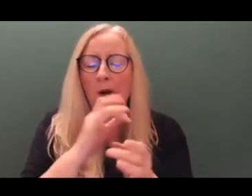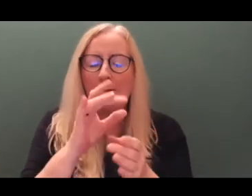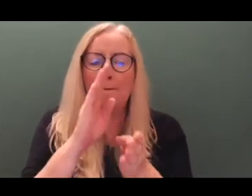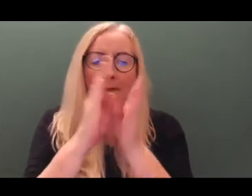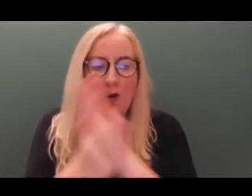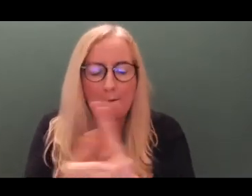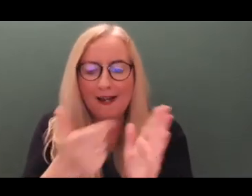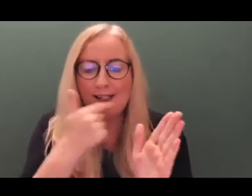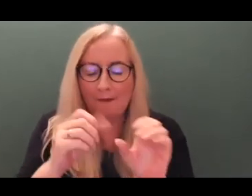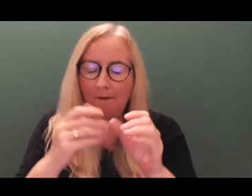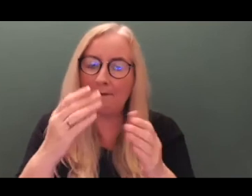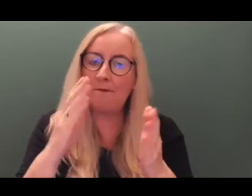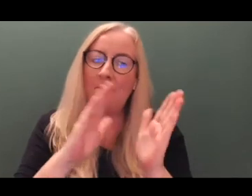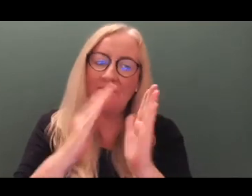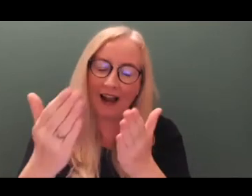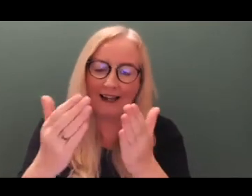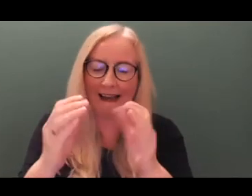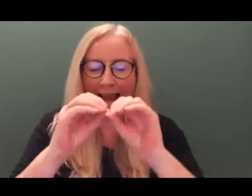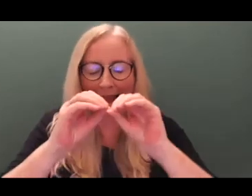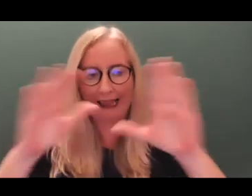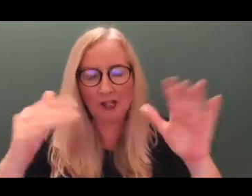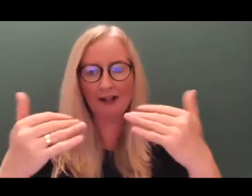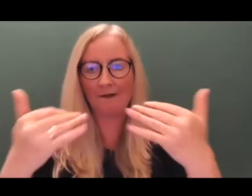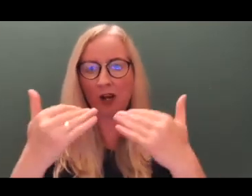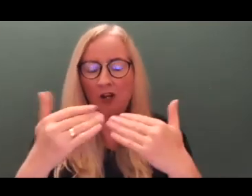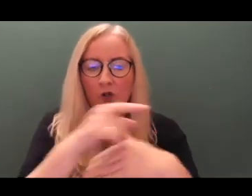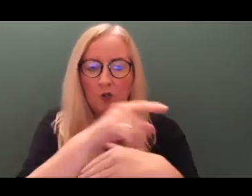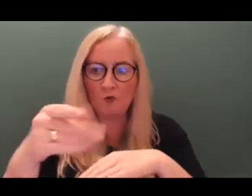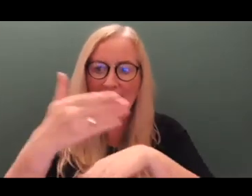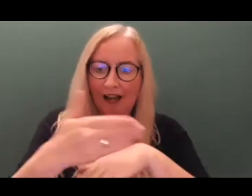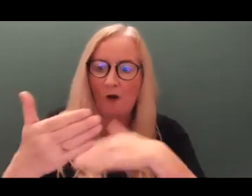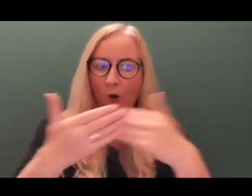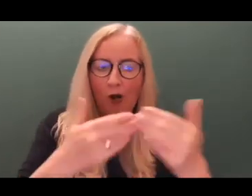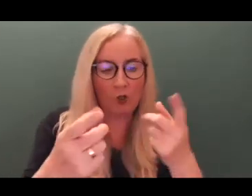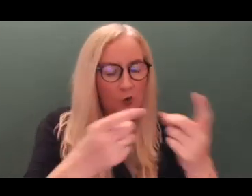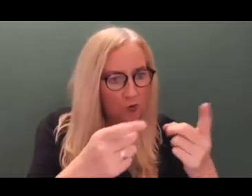really clear guidance to staff about what they need to do and when. Then I suppose going back